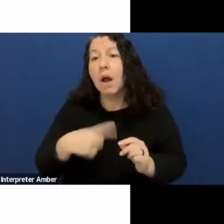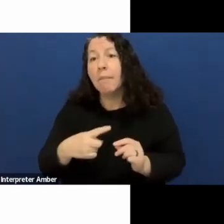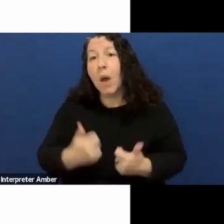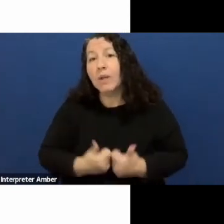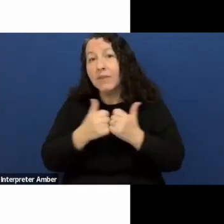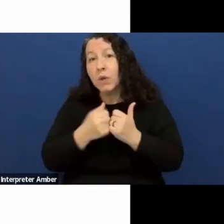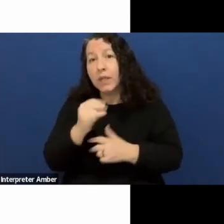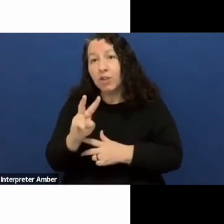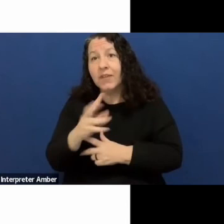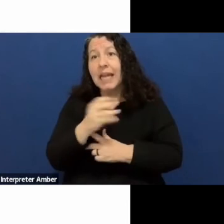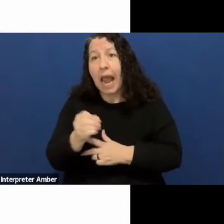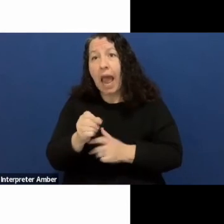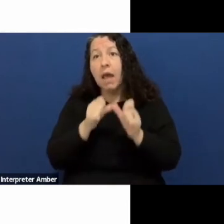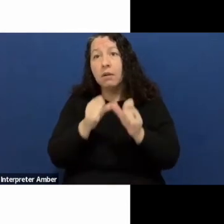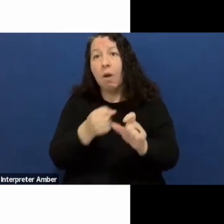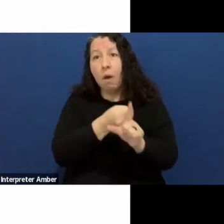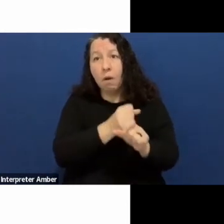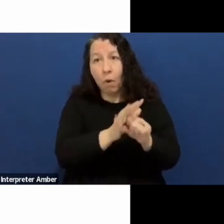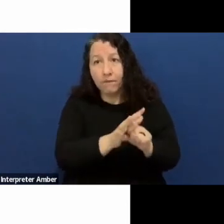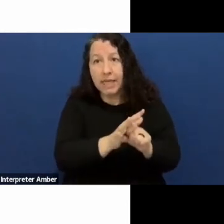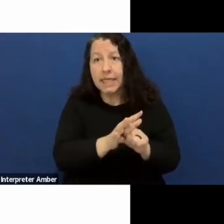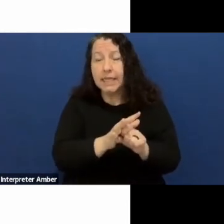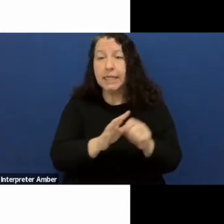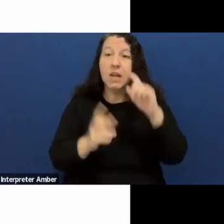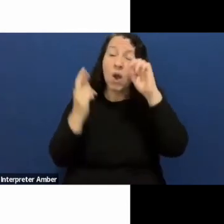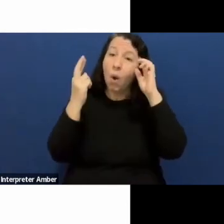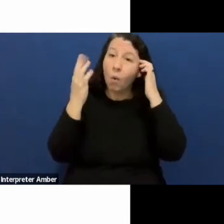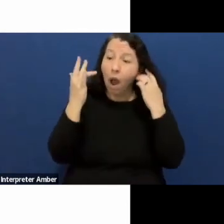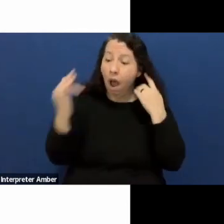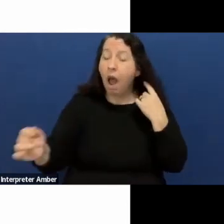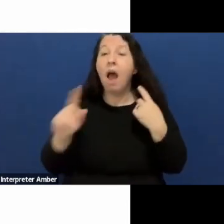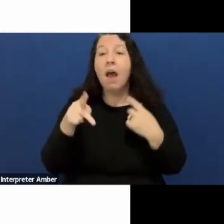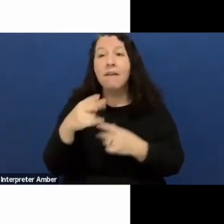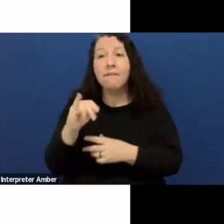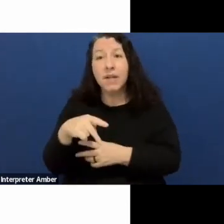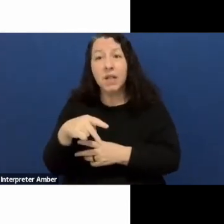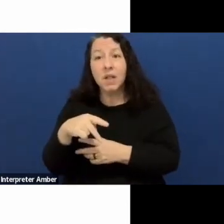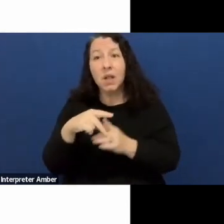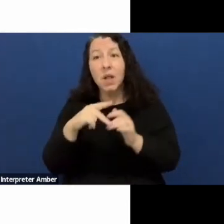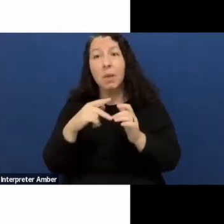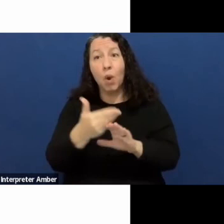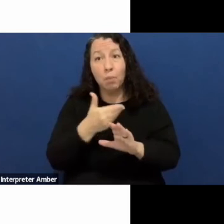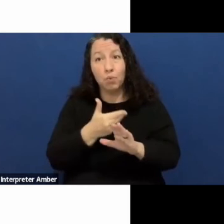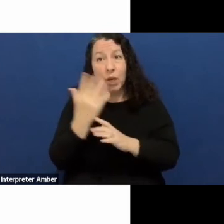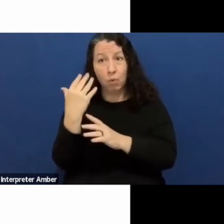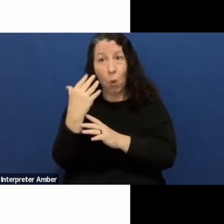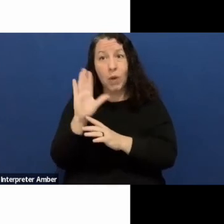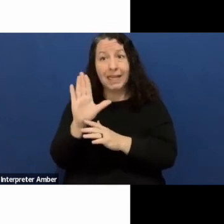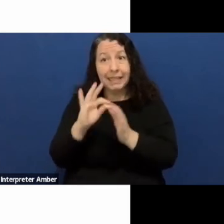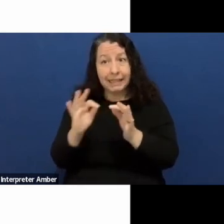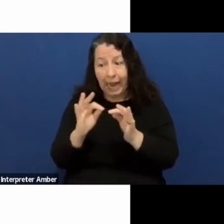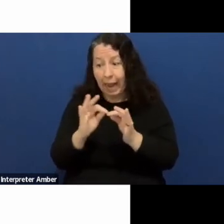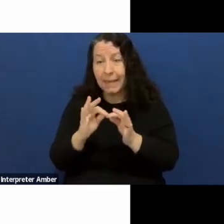of from Philip Shubin about living with HIV and Long COVID. The reason why Philip went